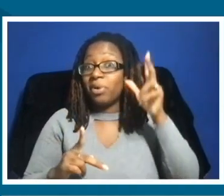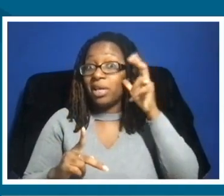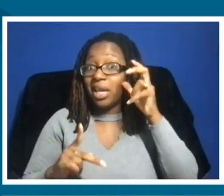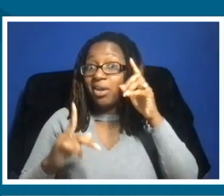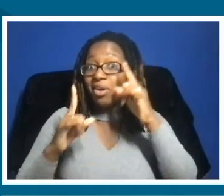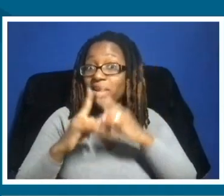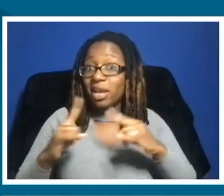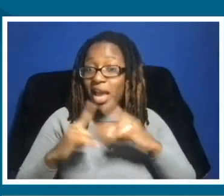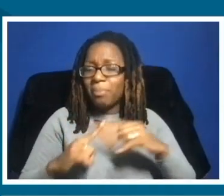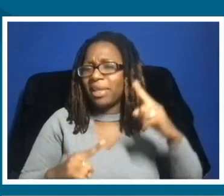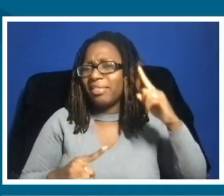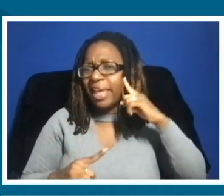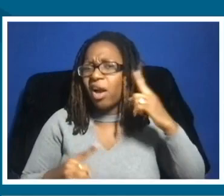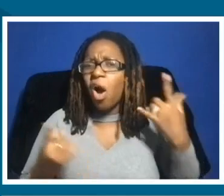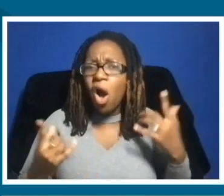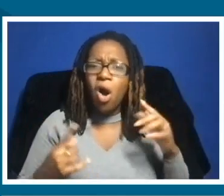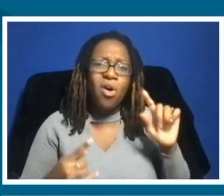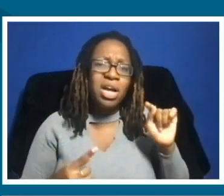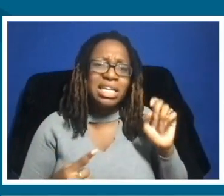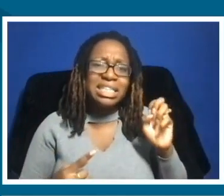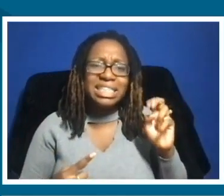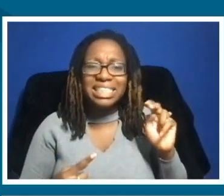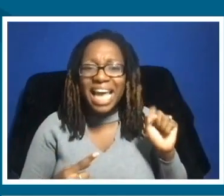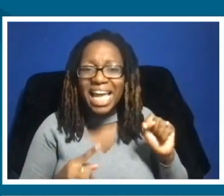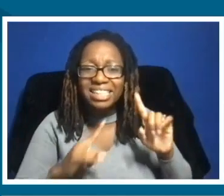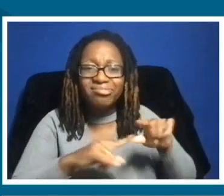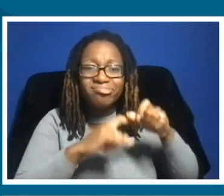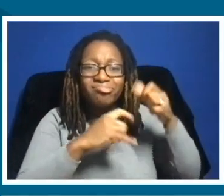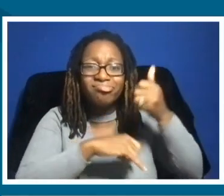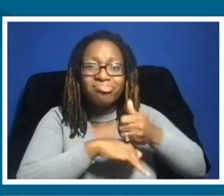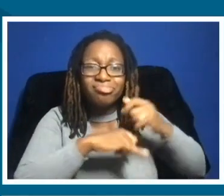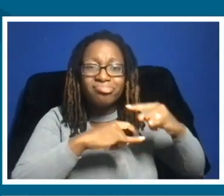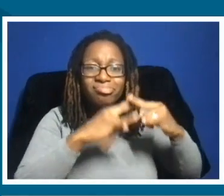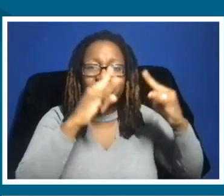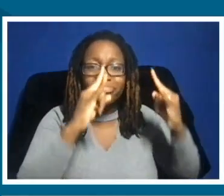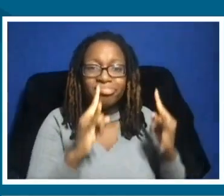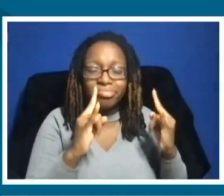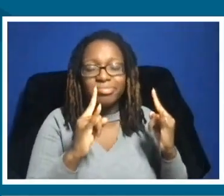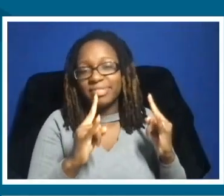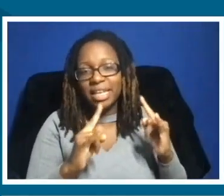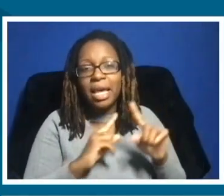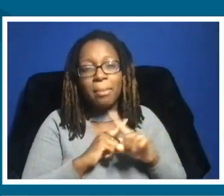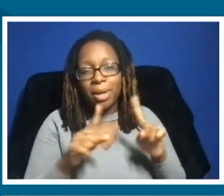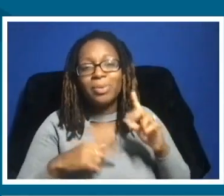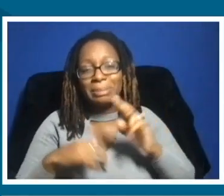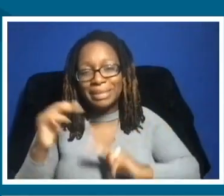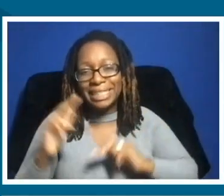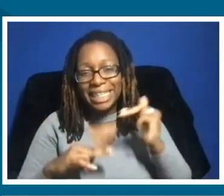um but what had happened in 1862 was that